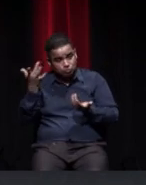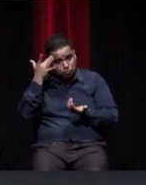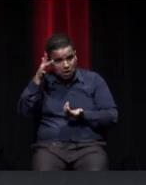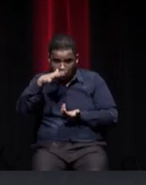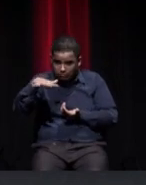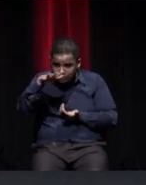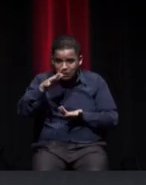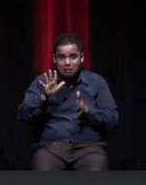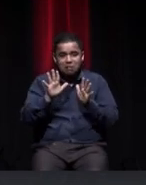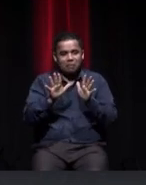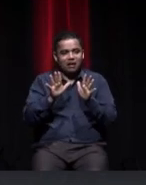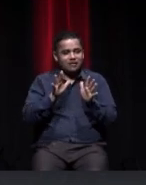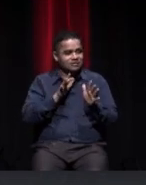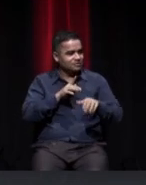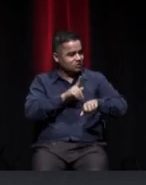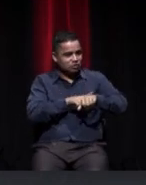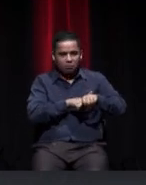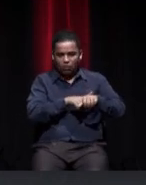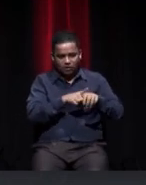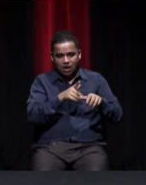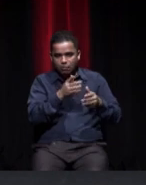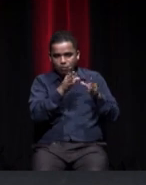but my free time seems to have disappeared completely.